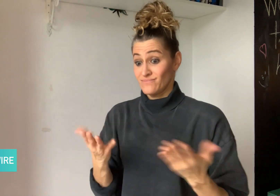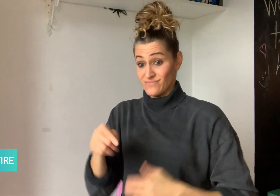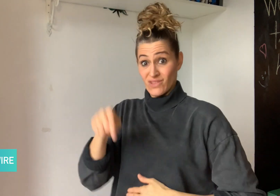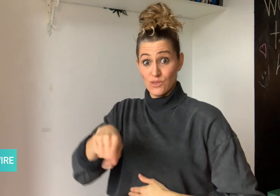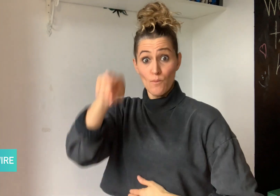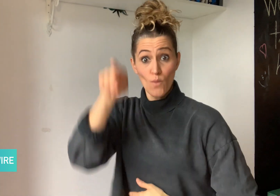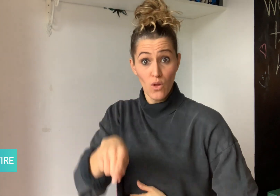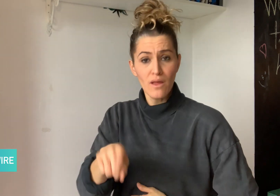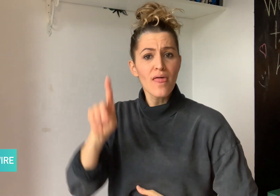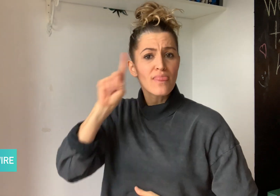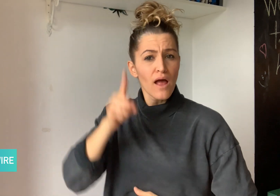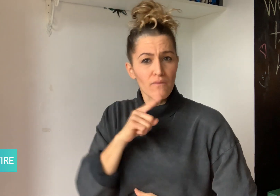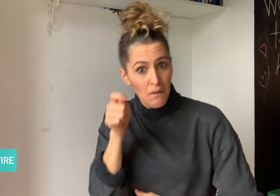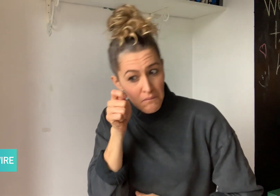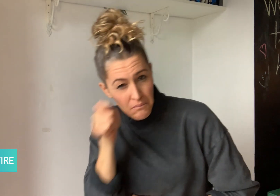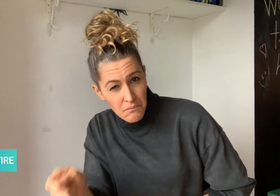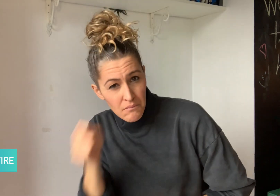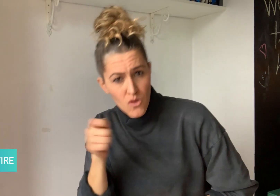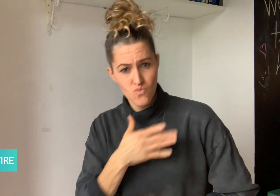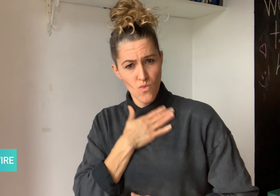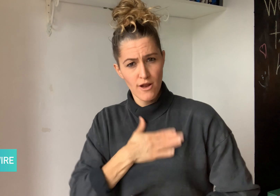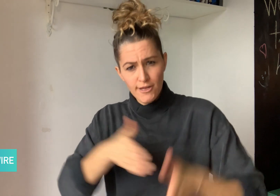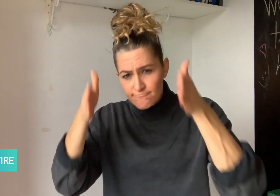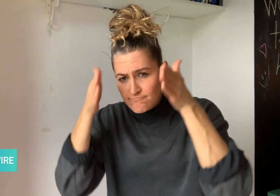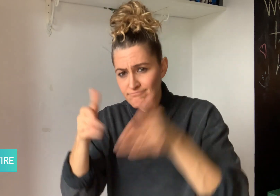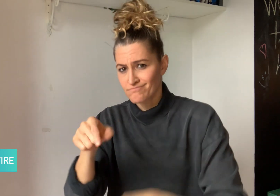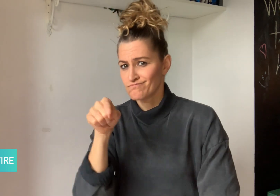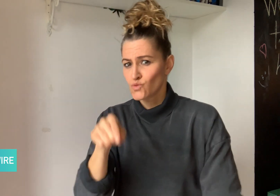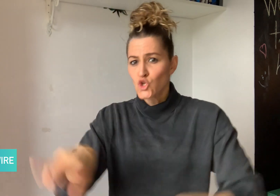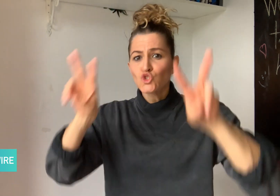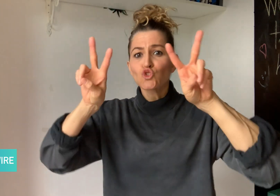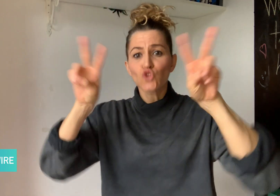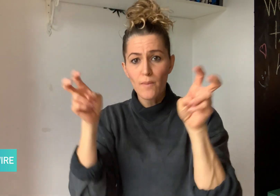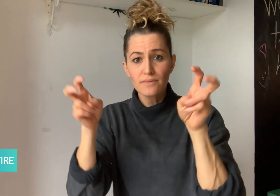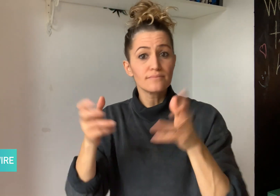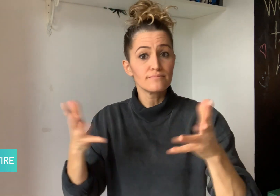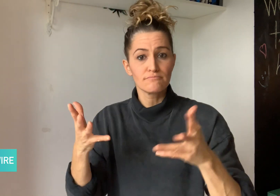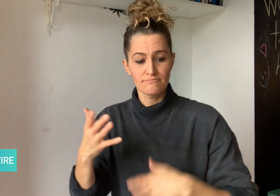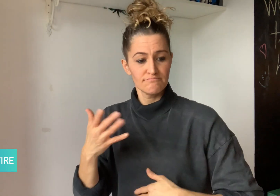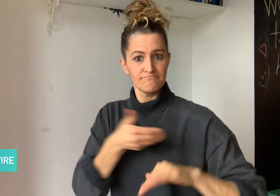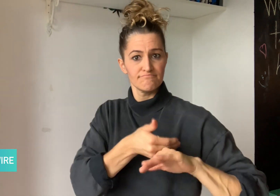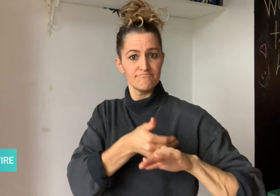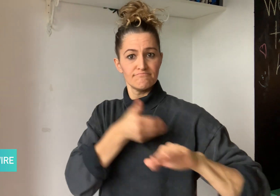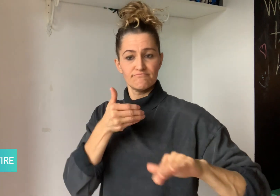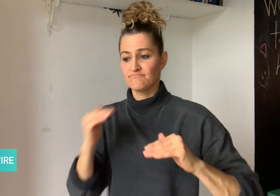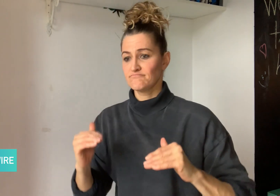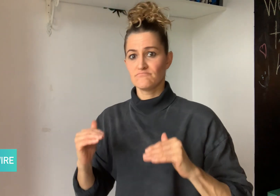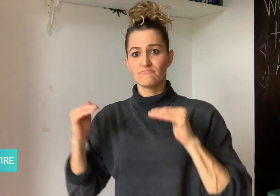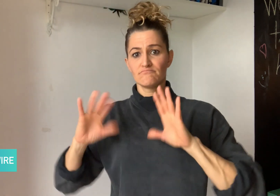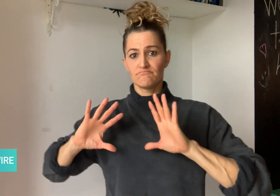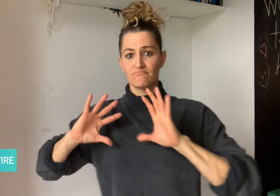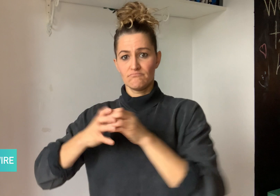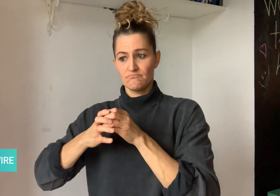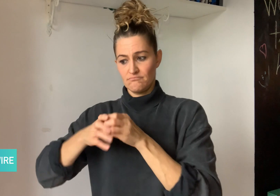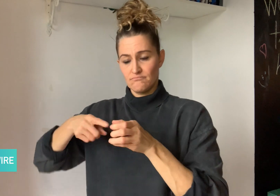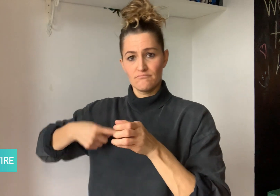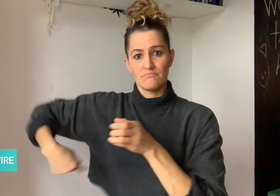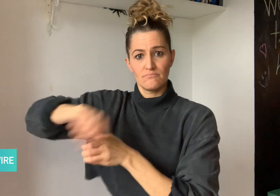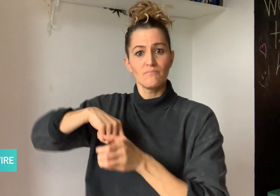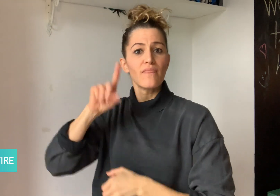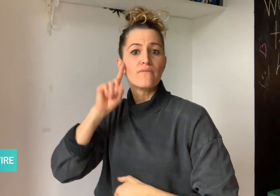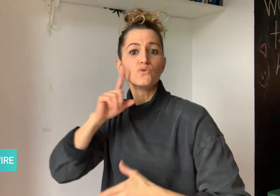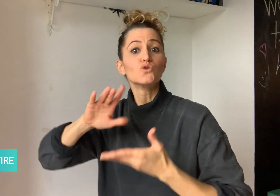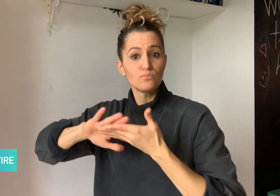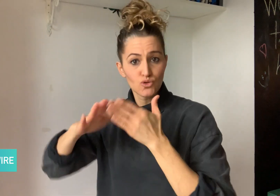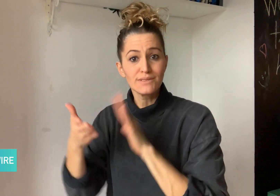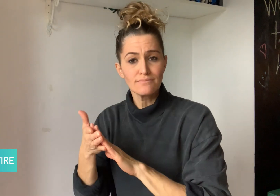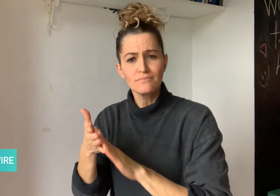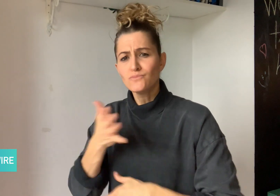This month, DeafGPS will focus on the topic “Elitism in the Deaf Community"